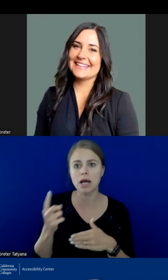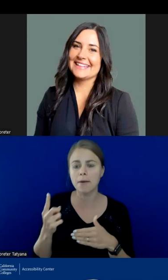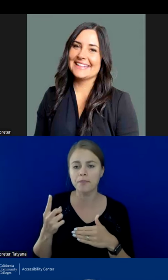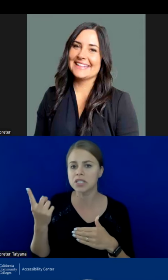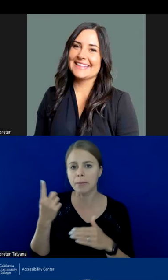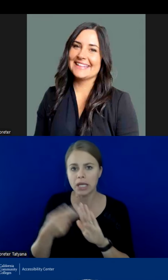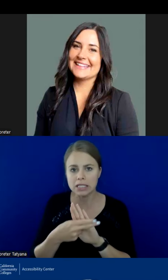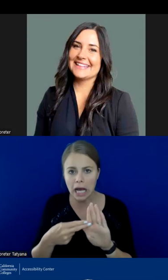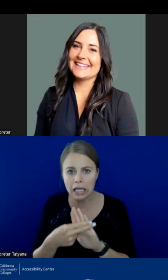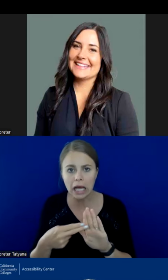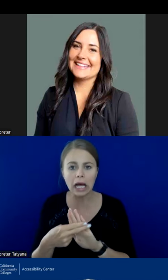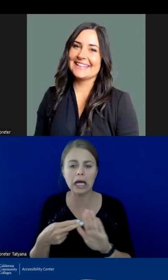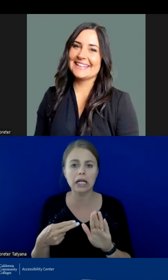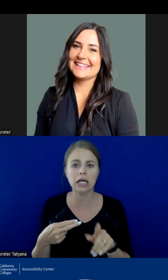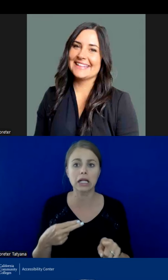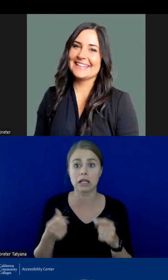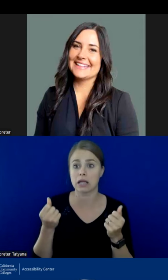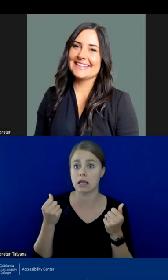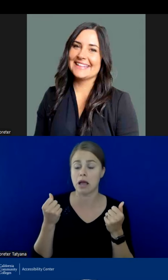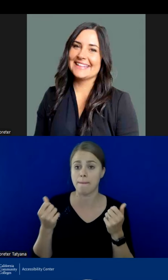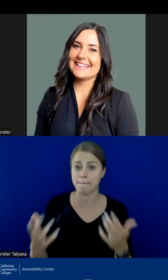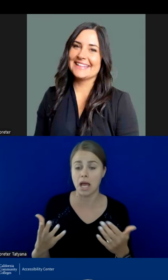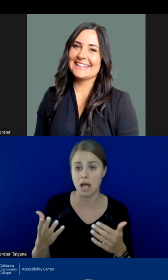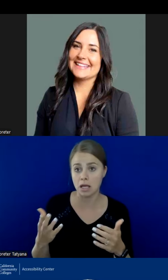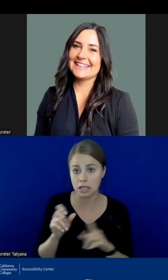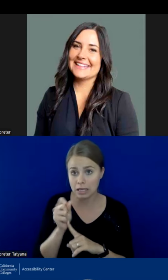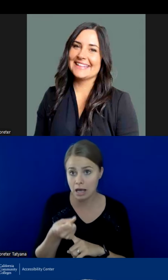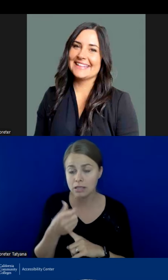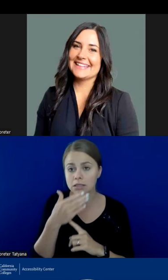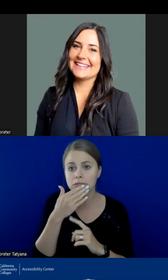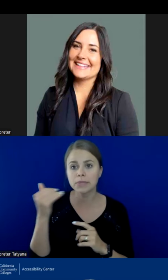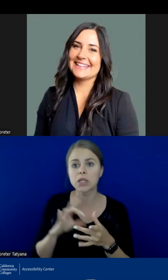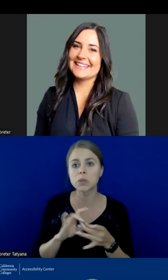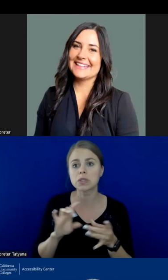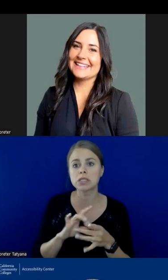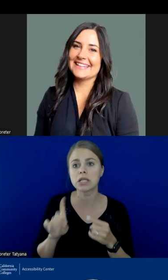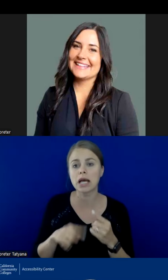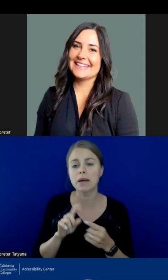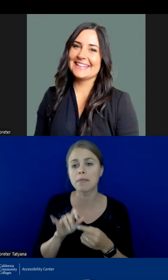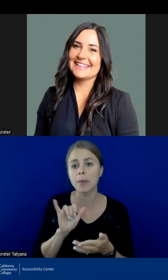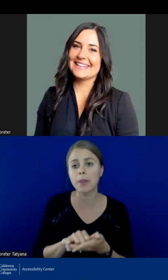in many cases it's better to say about that also in the plain language.